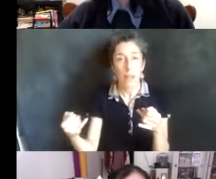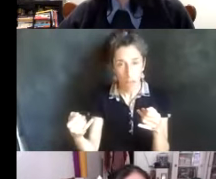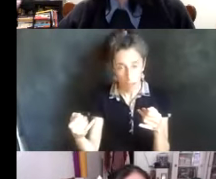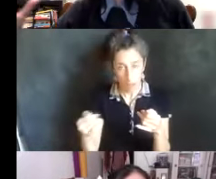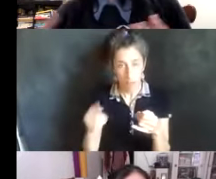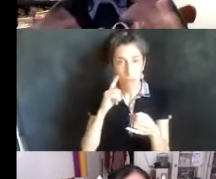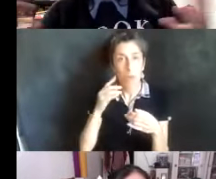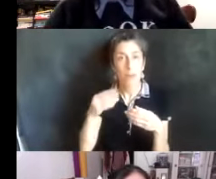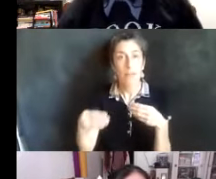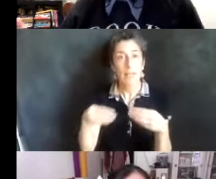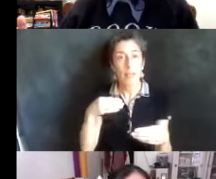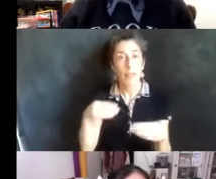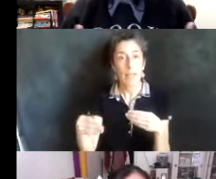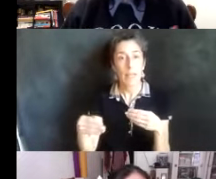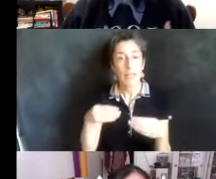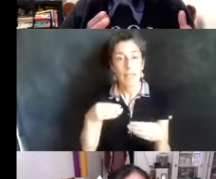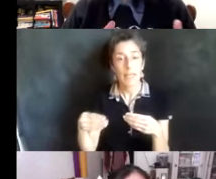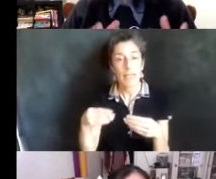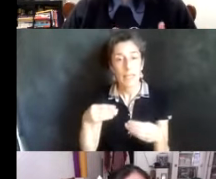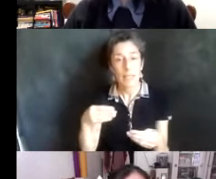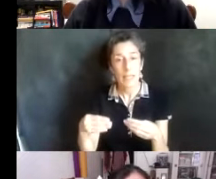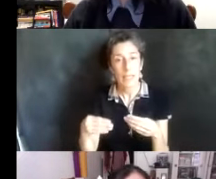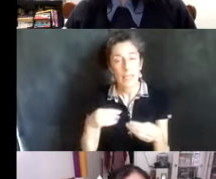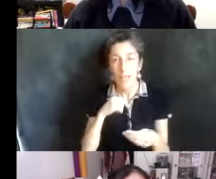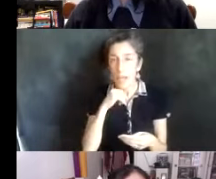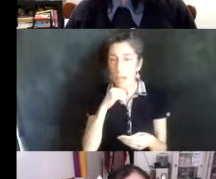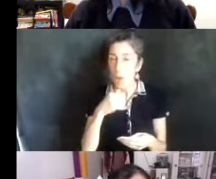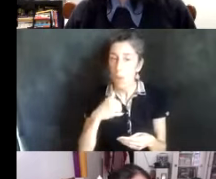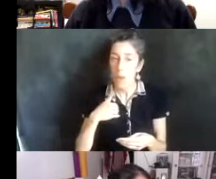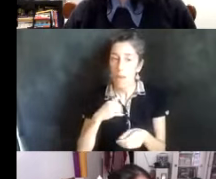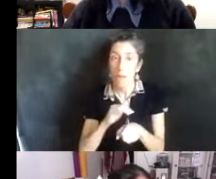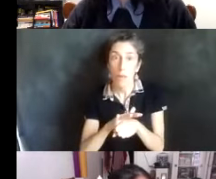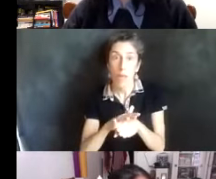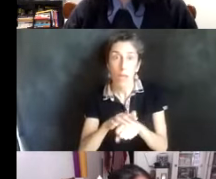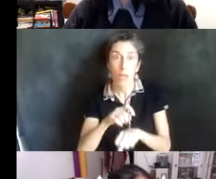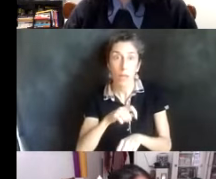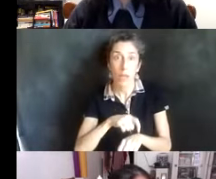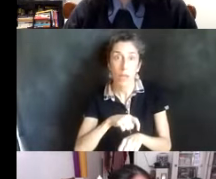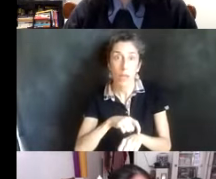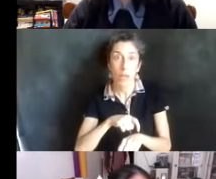like an enormous amount of time, that I do need to set aside time for for checking my students